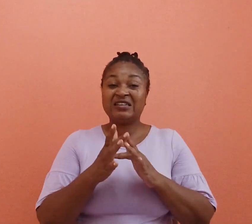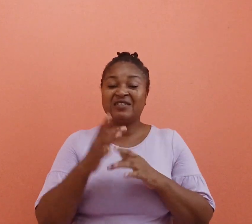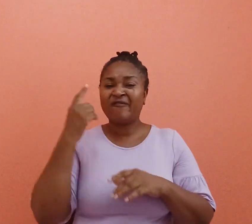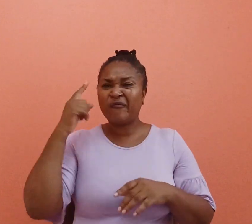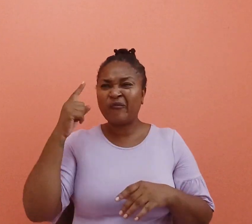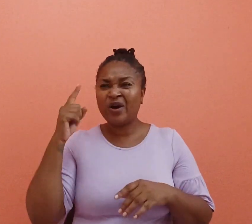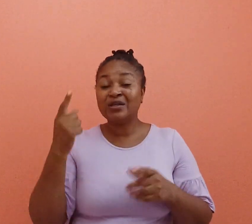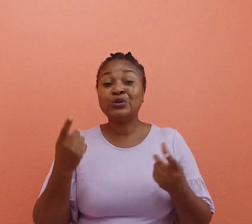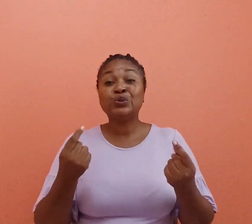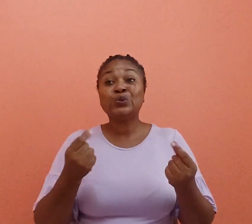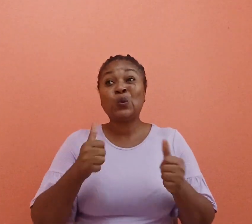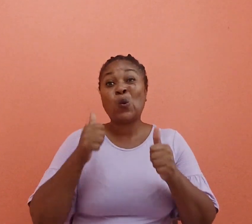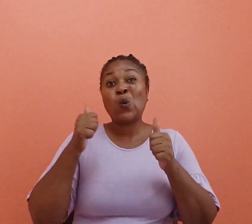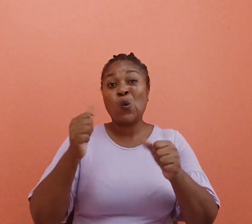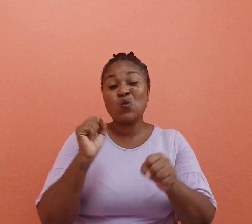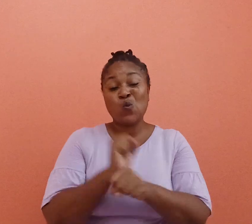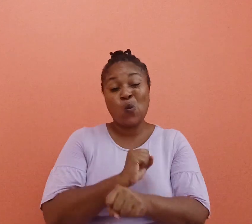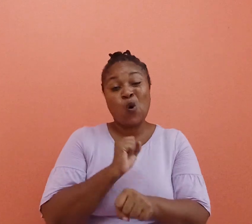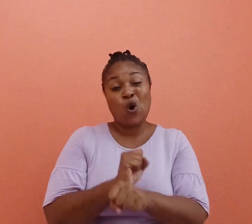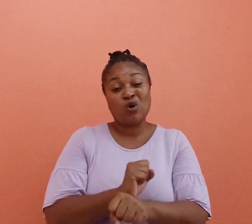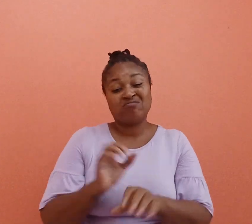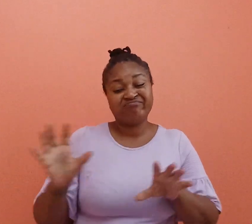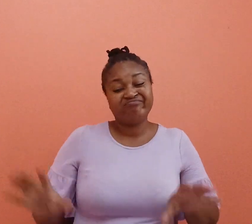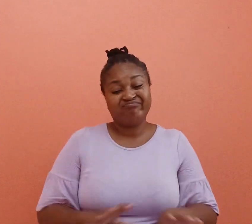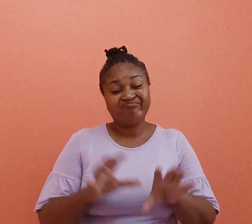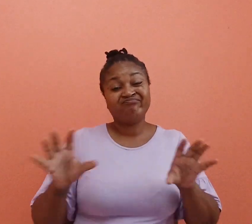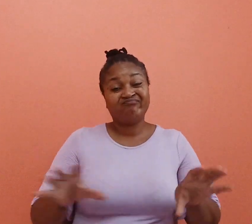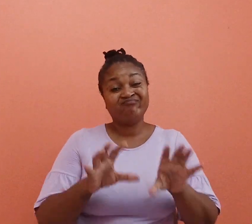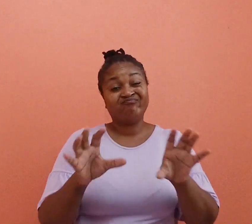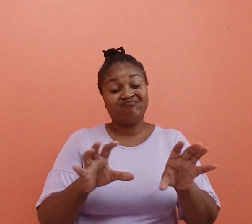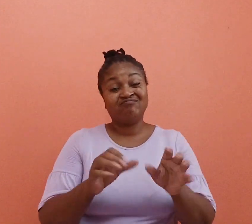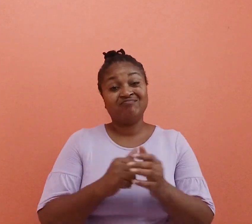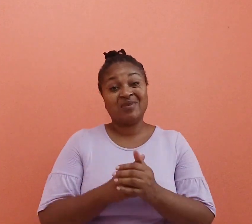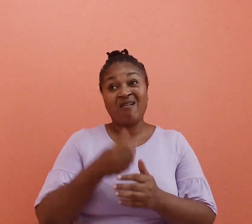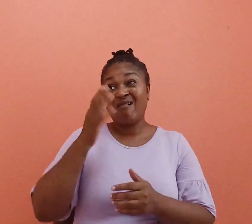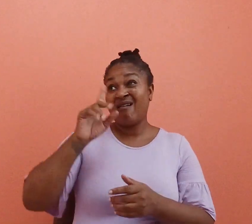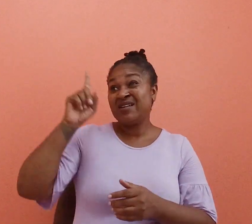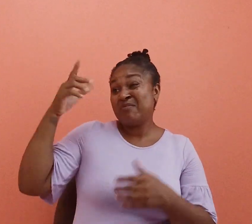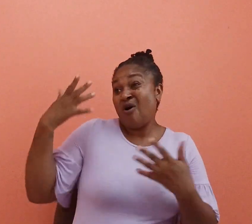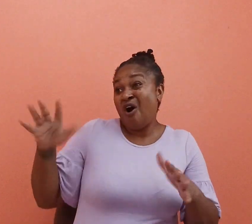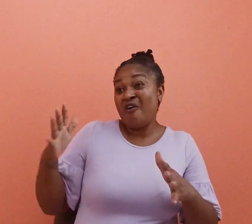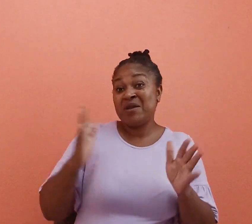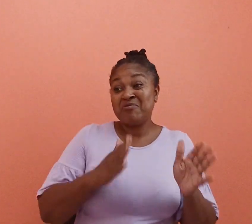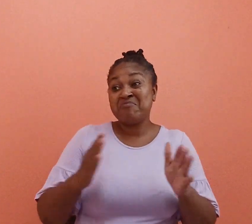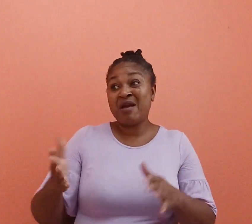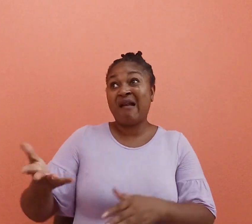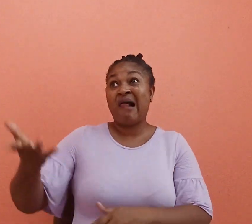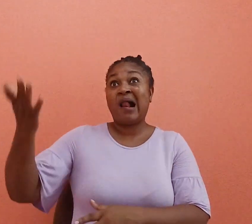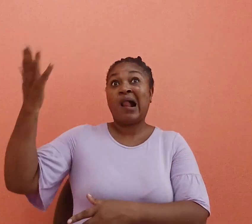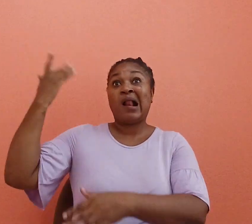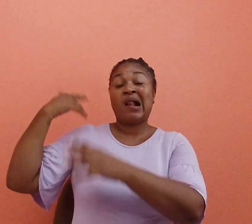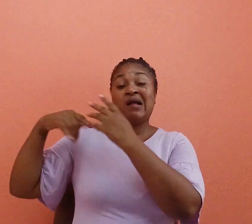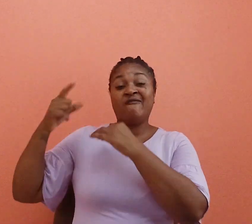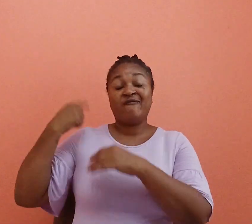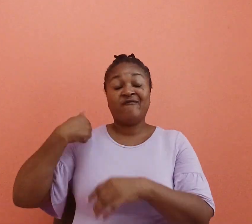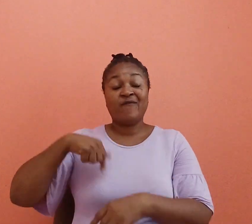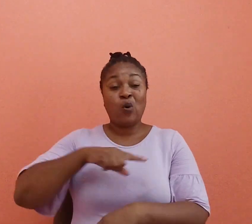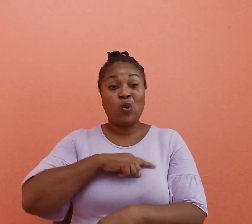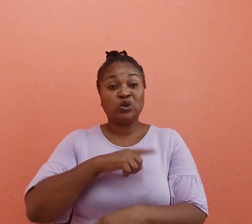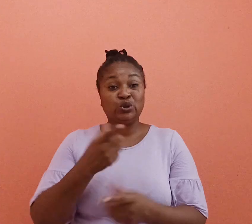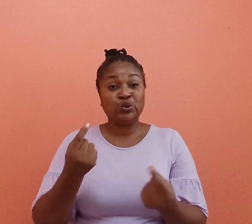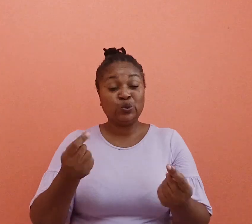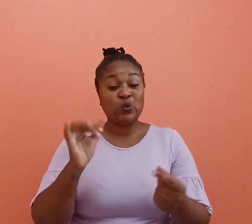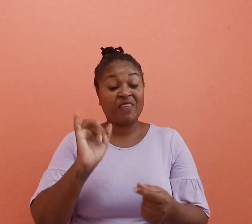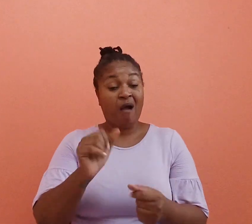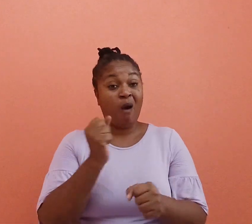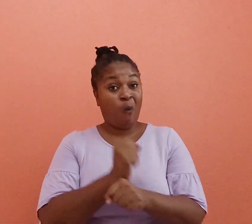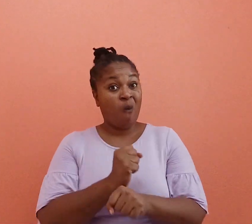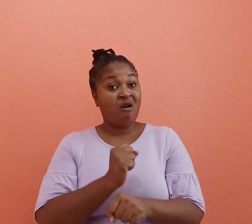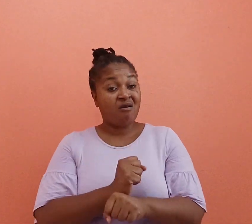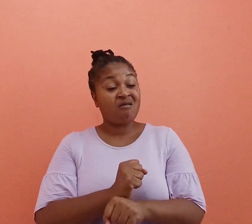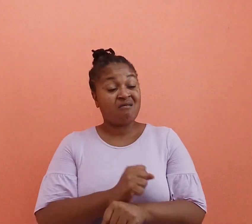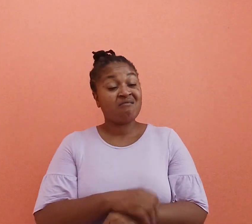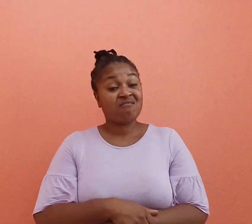works which God prepared in advance for us to do."